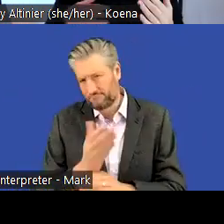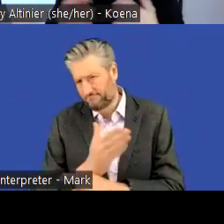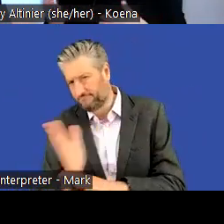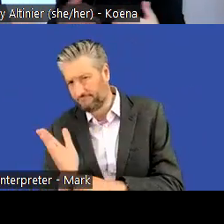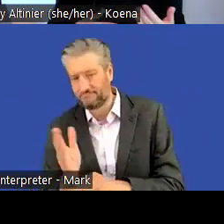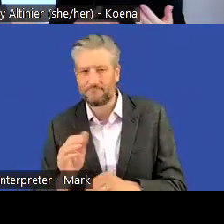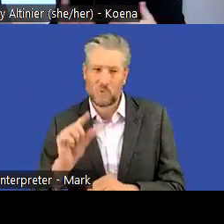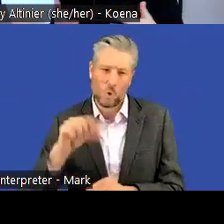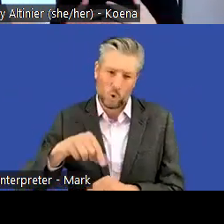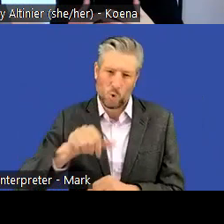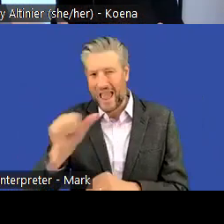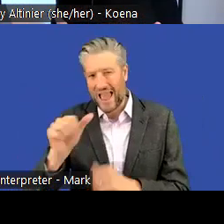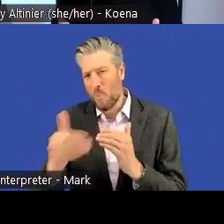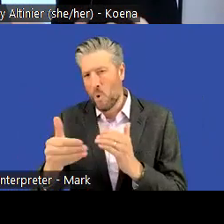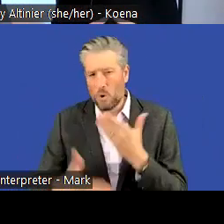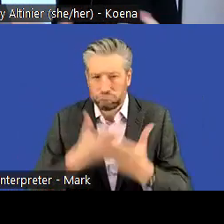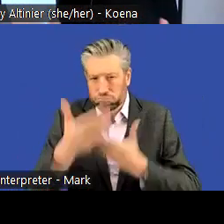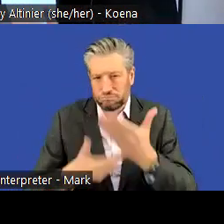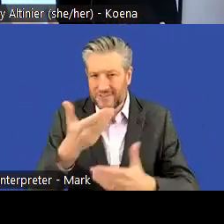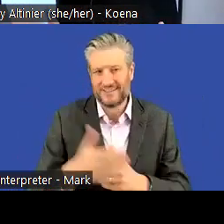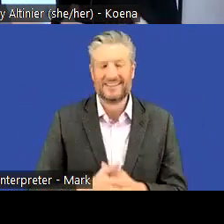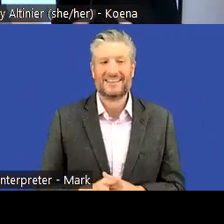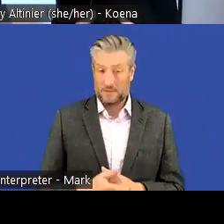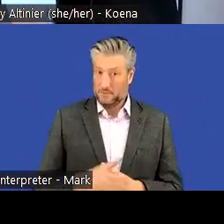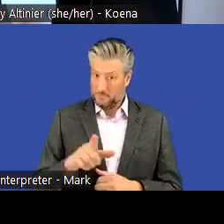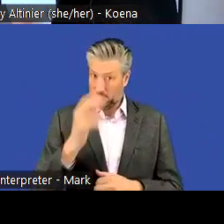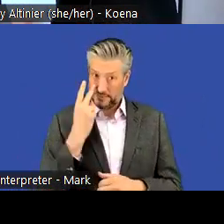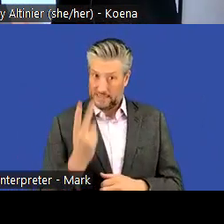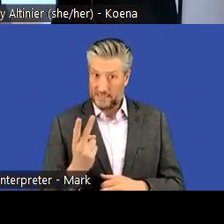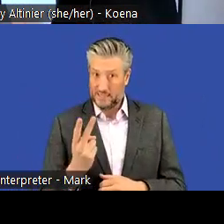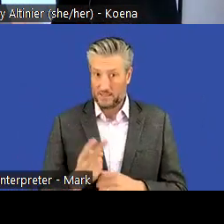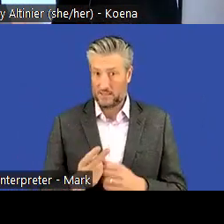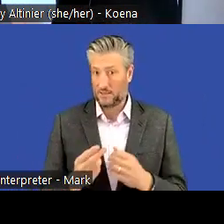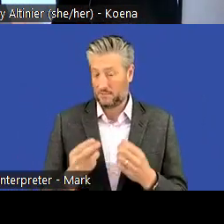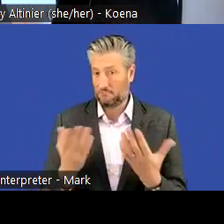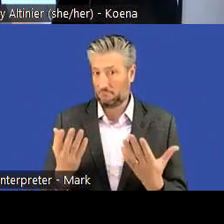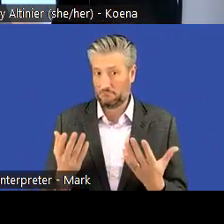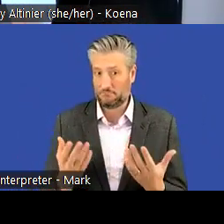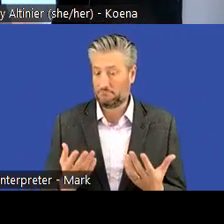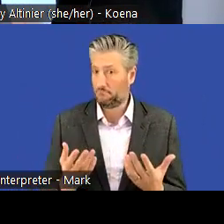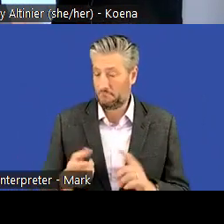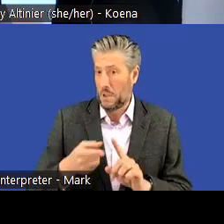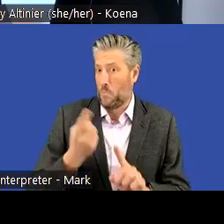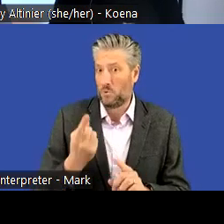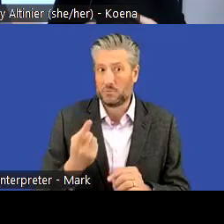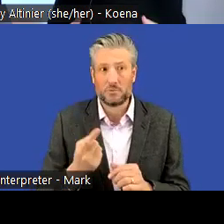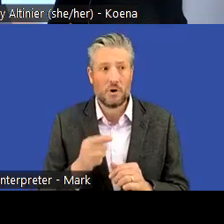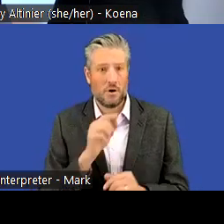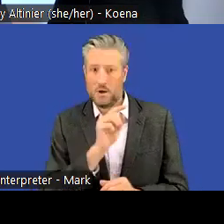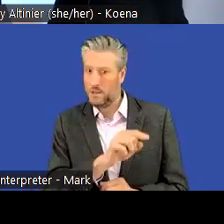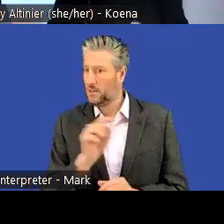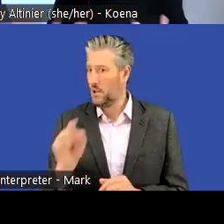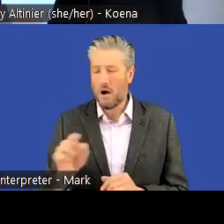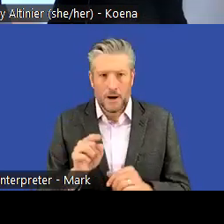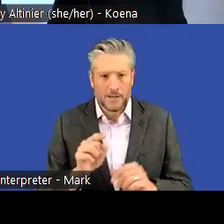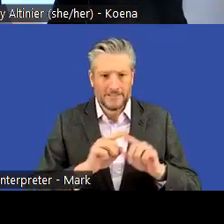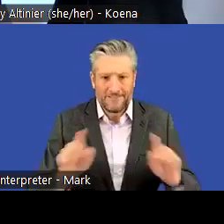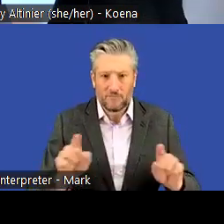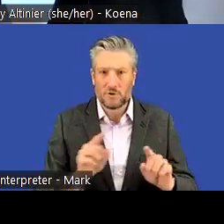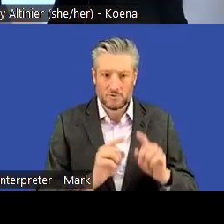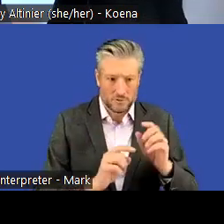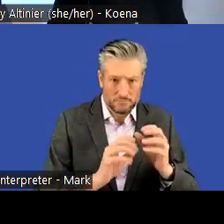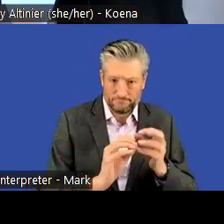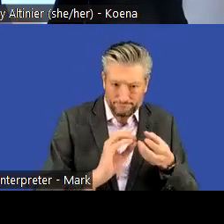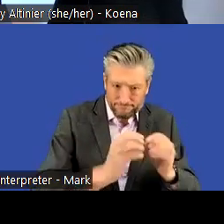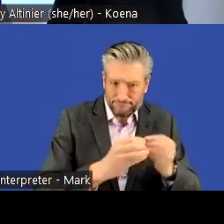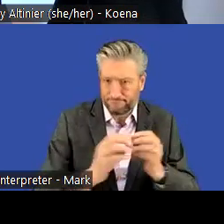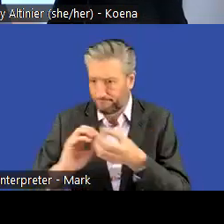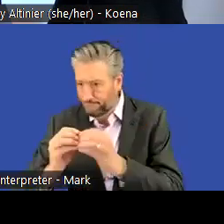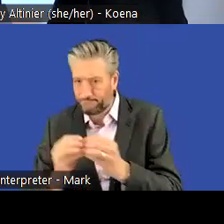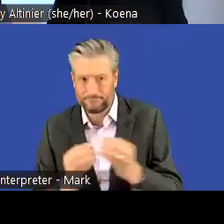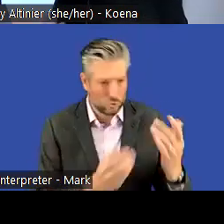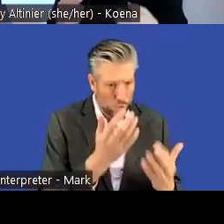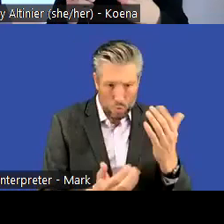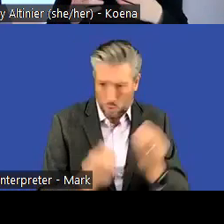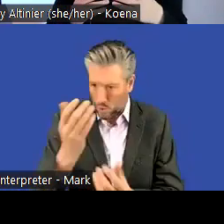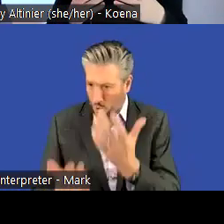So you can see this is a huge difference, but we often have a lot of difference, and